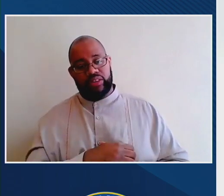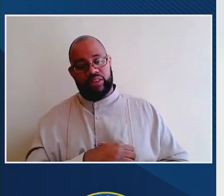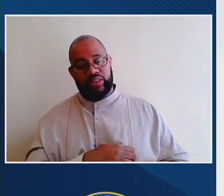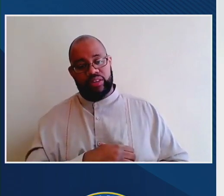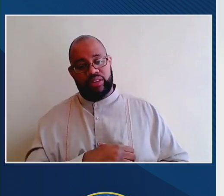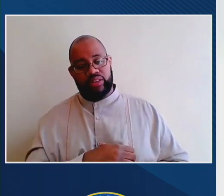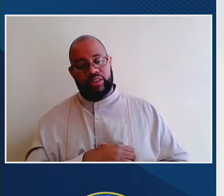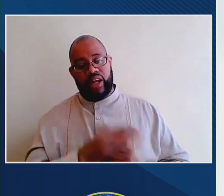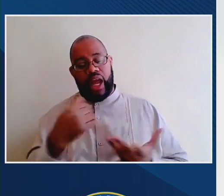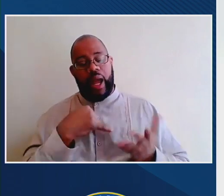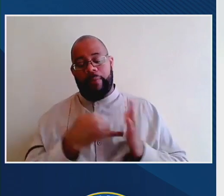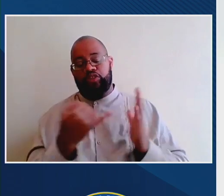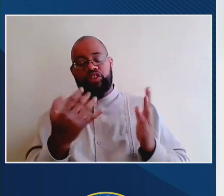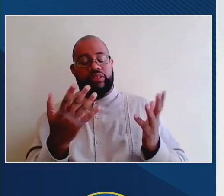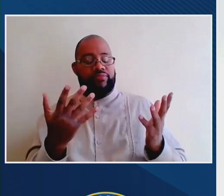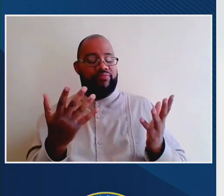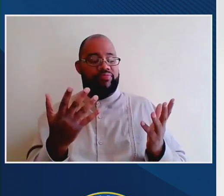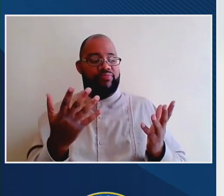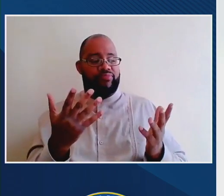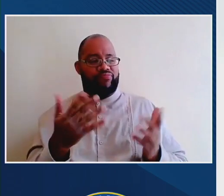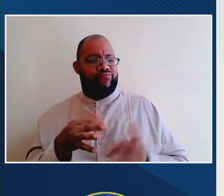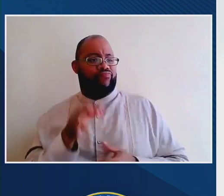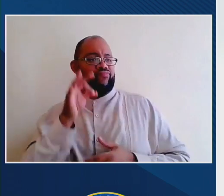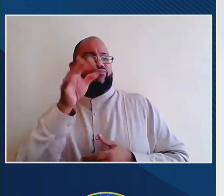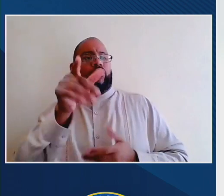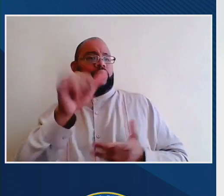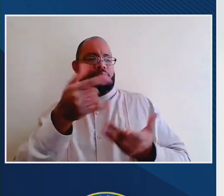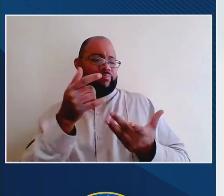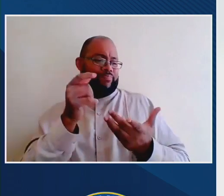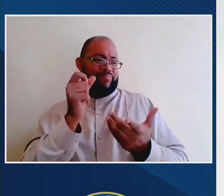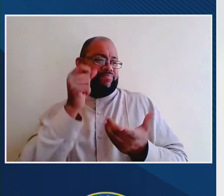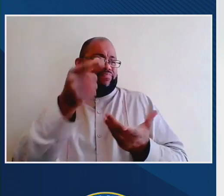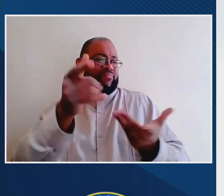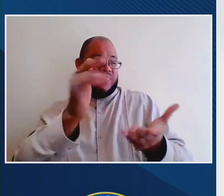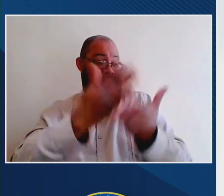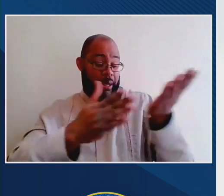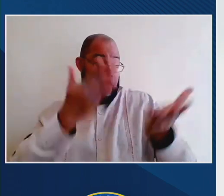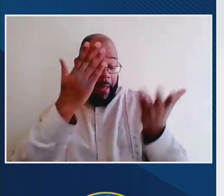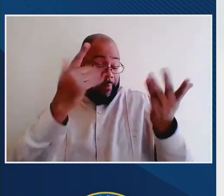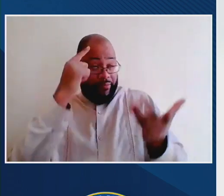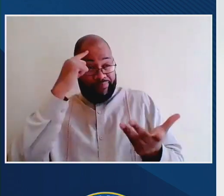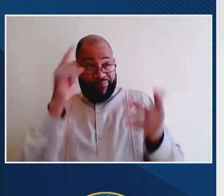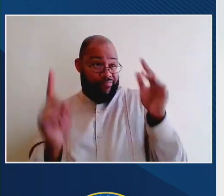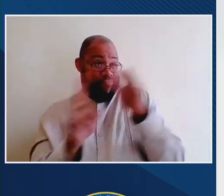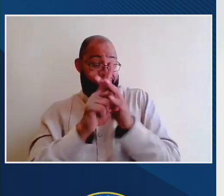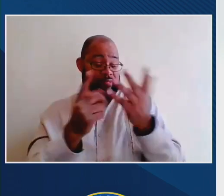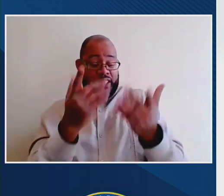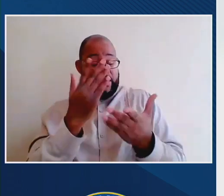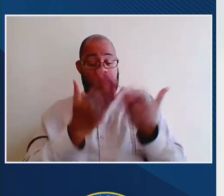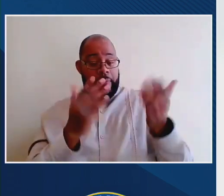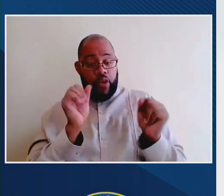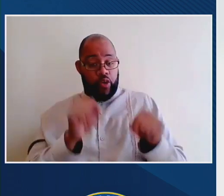just throwing some out here that in my mind might rise to the level of the